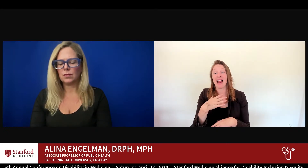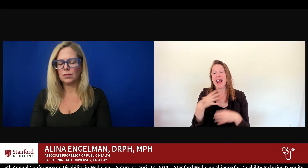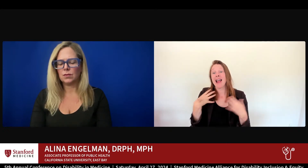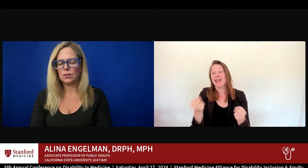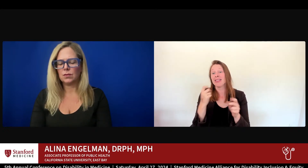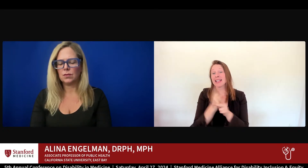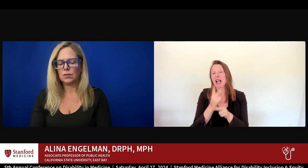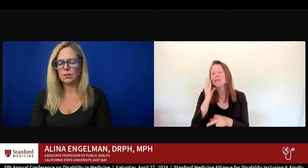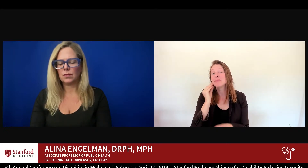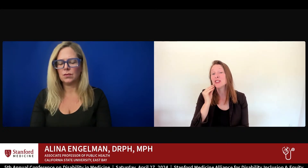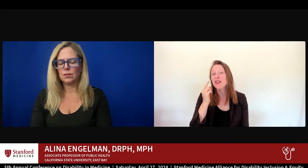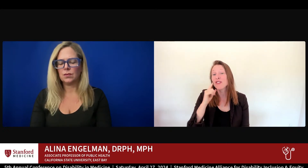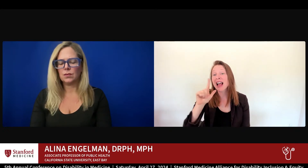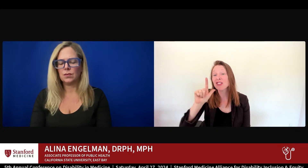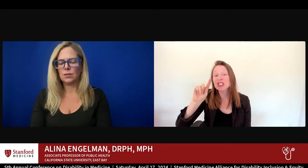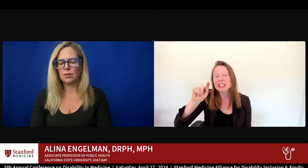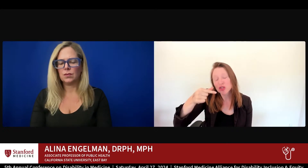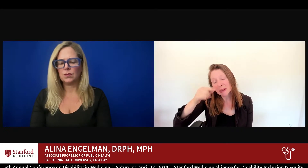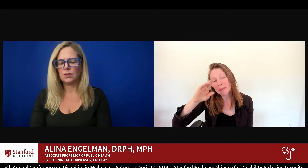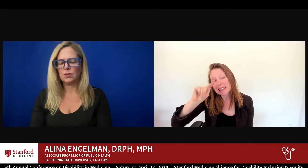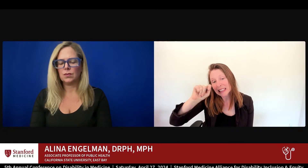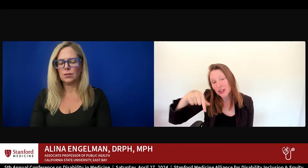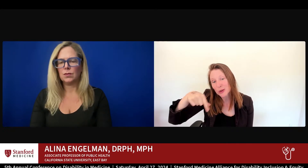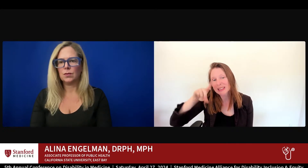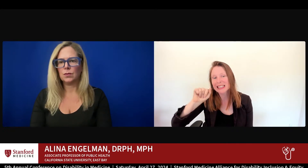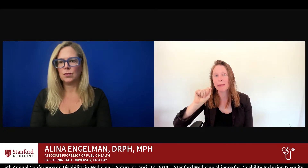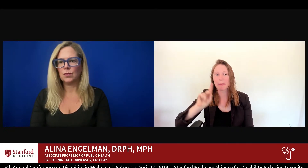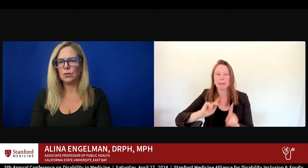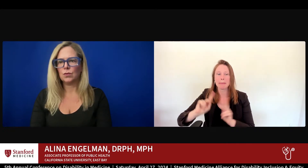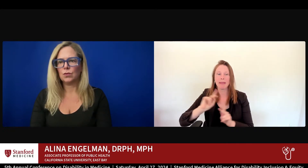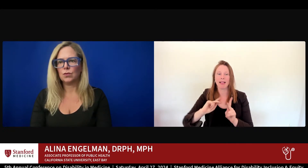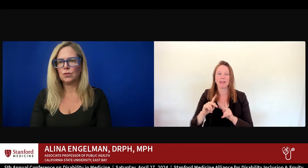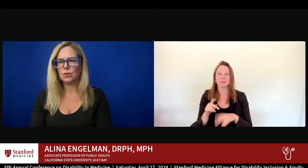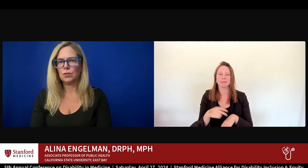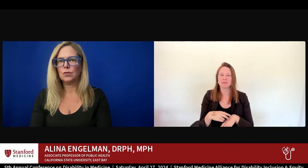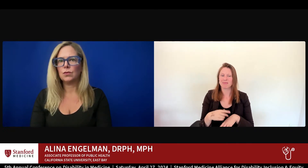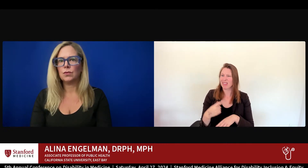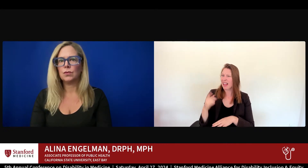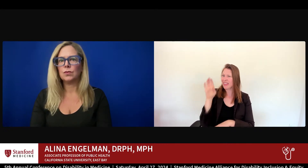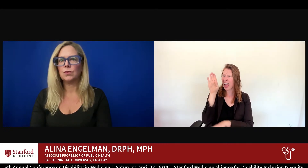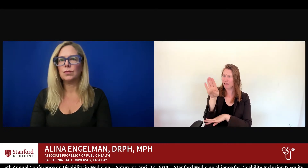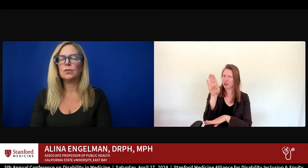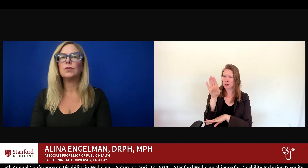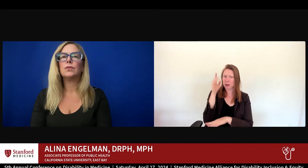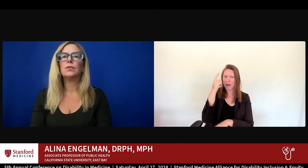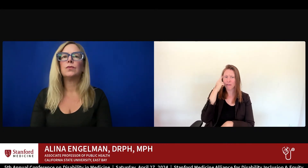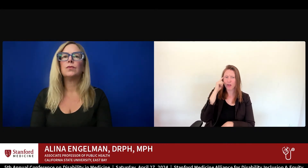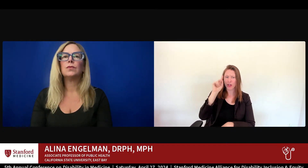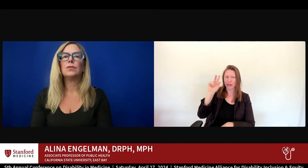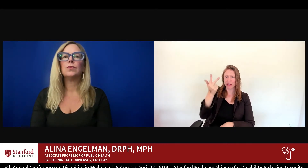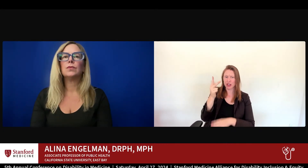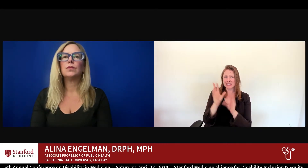disabilities and the other on healthcare experiences for LGBTQ+ disabled people.